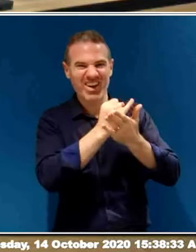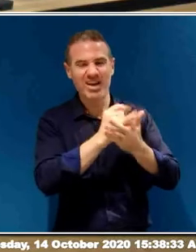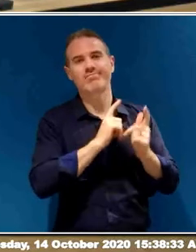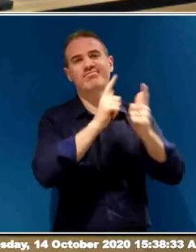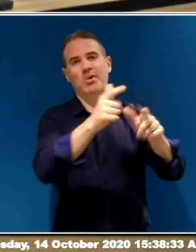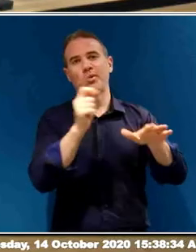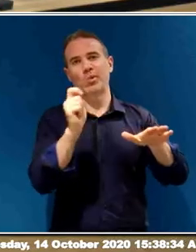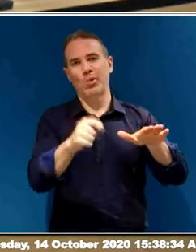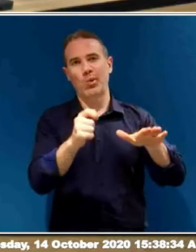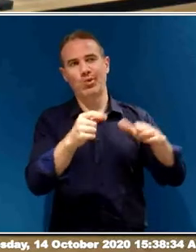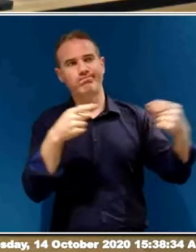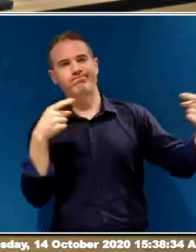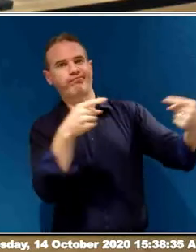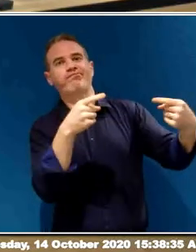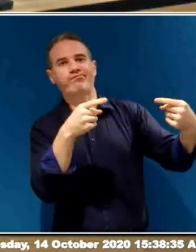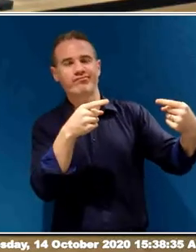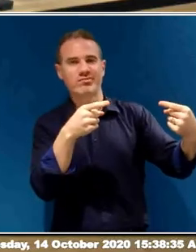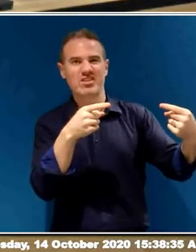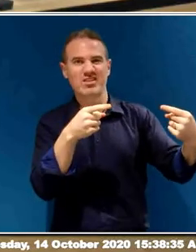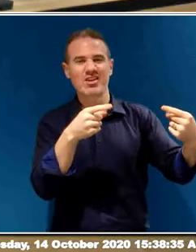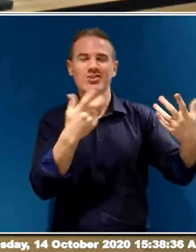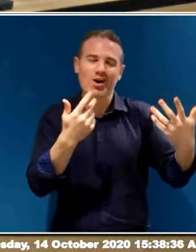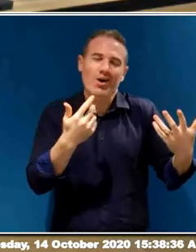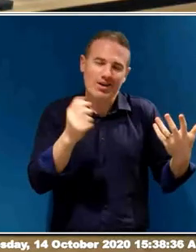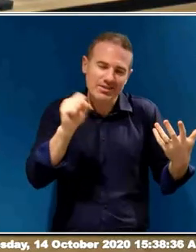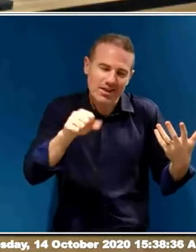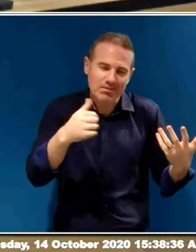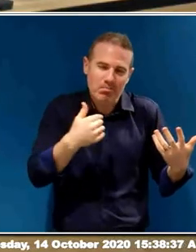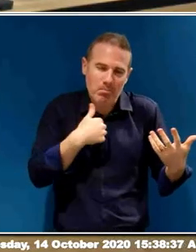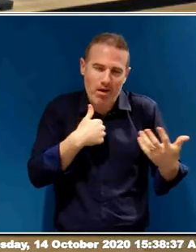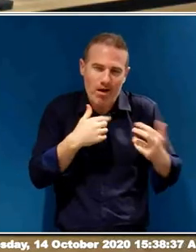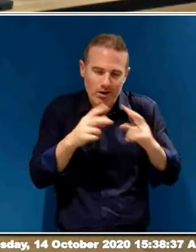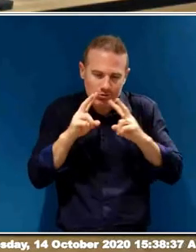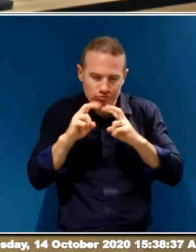am looking at situations where families have had concerns.